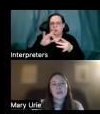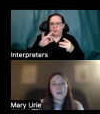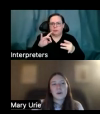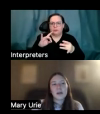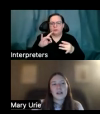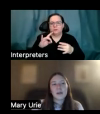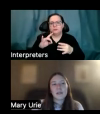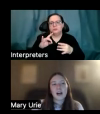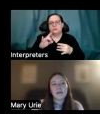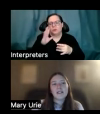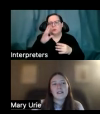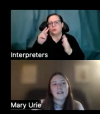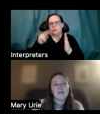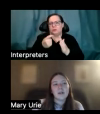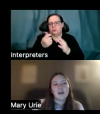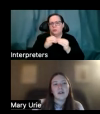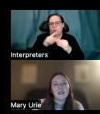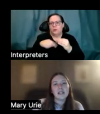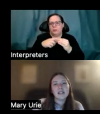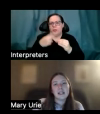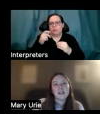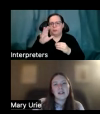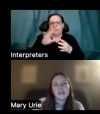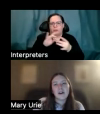little bit more about the public comment. Um, all the legislators